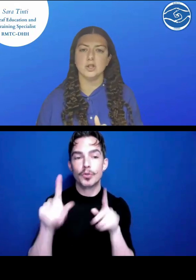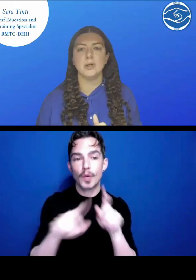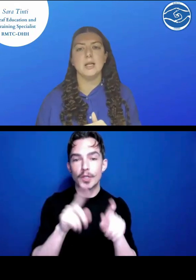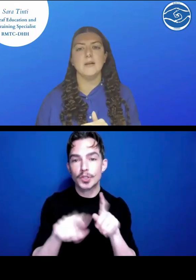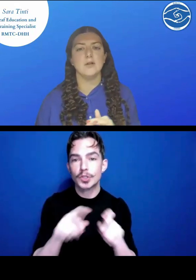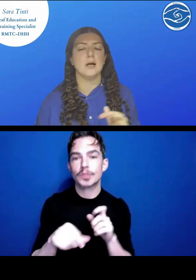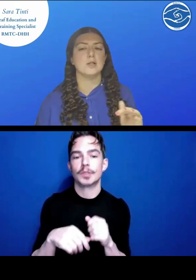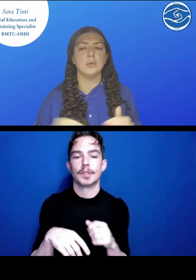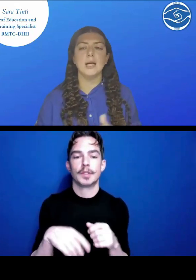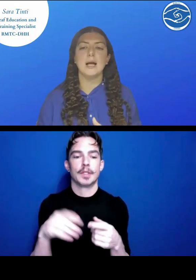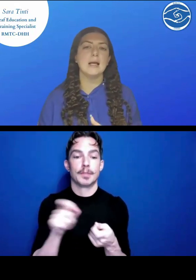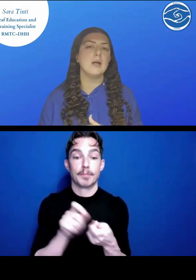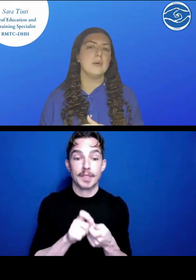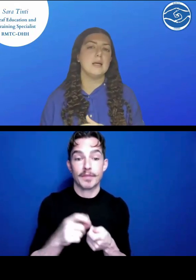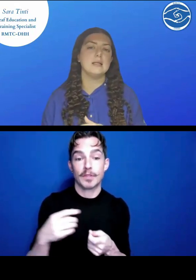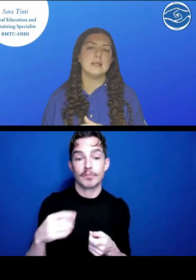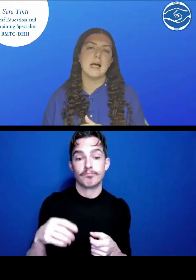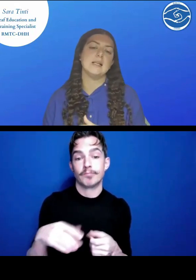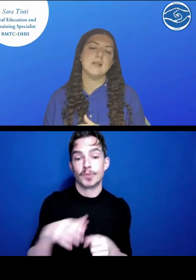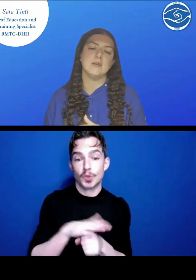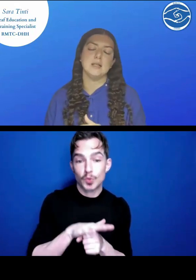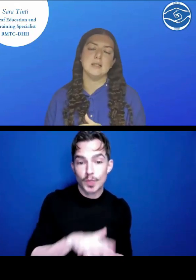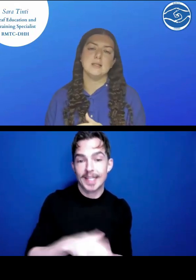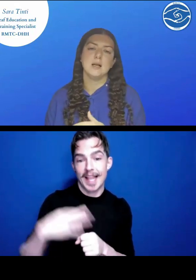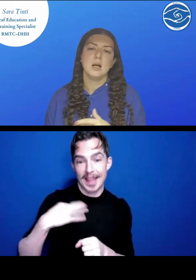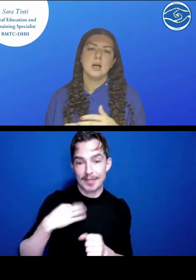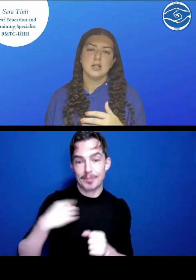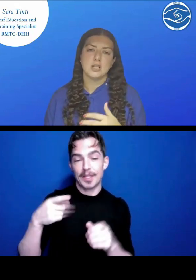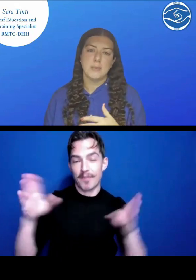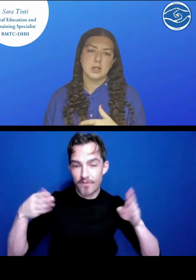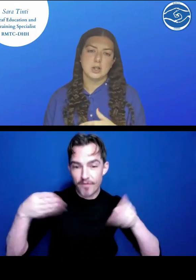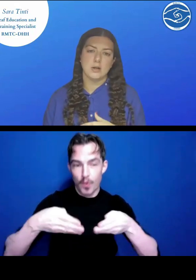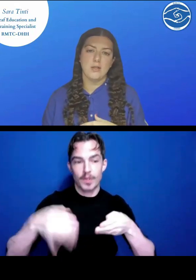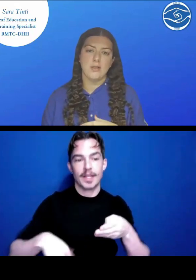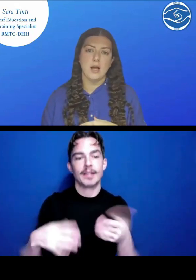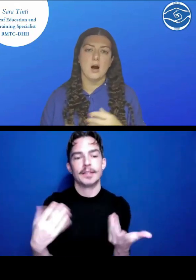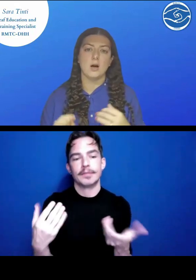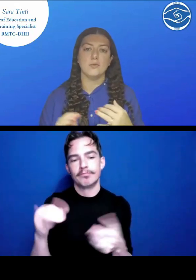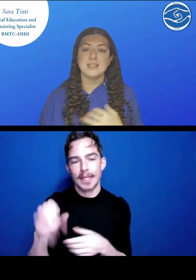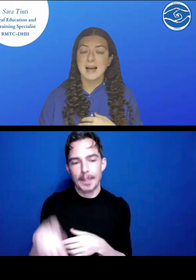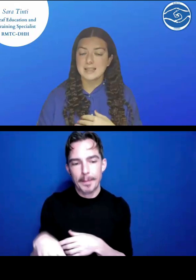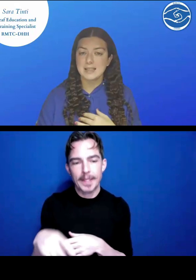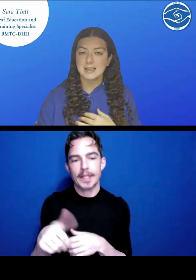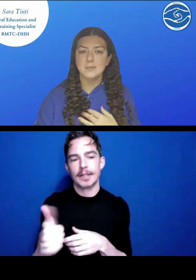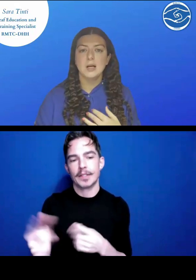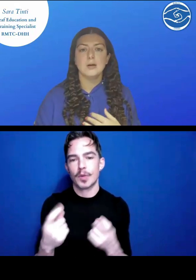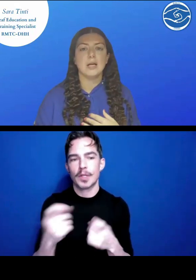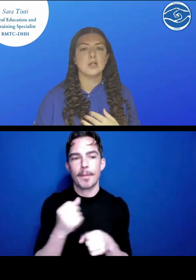eligibility. If you guys are bringing IEPs to any of these, just make sure that they are redacted.